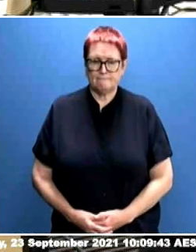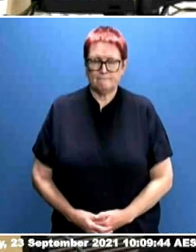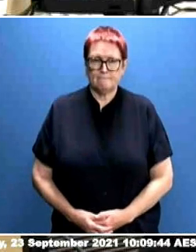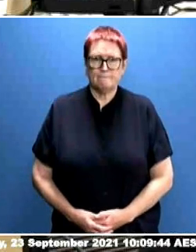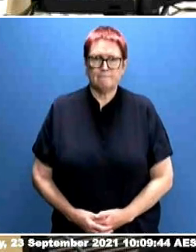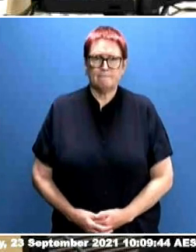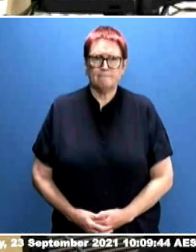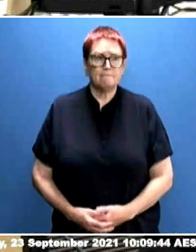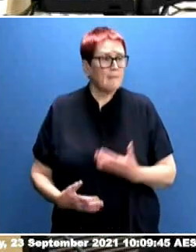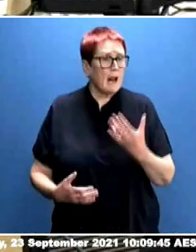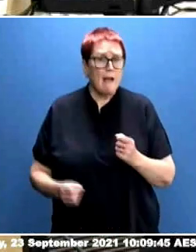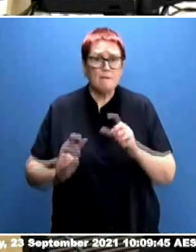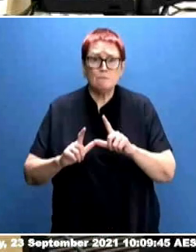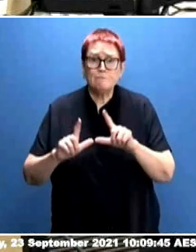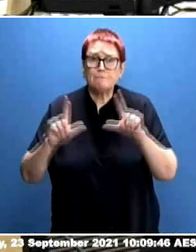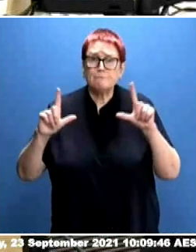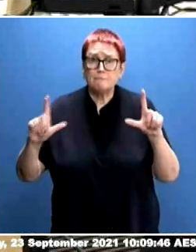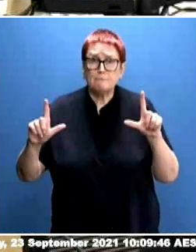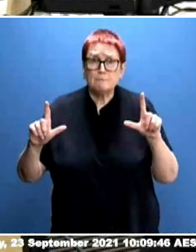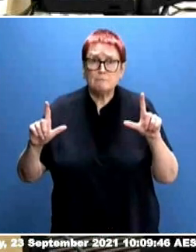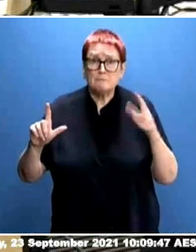I think we have it up now on the screen.